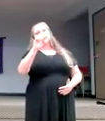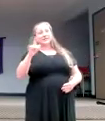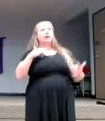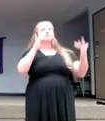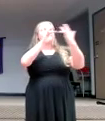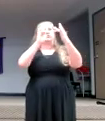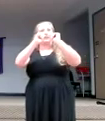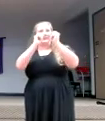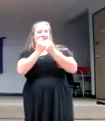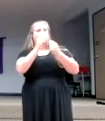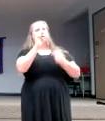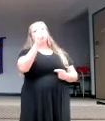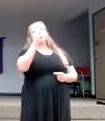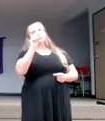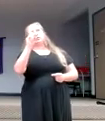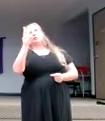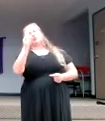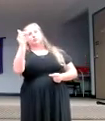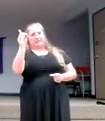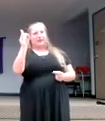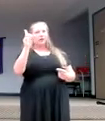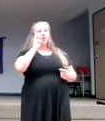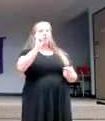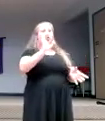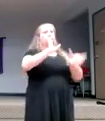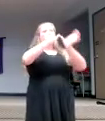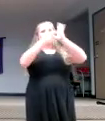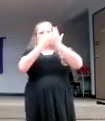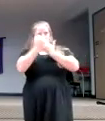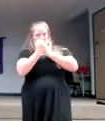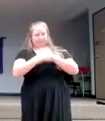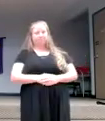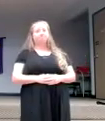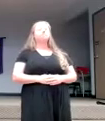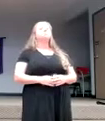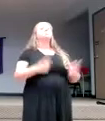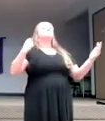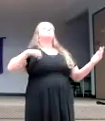Valley Municipal Water District, Septic to Sewer Conversion Project. We're here today to talk